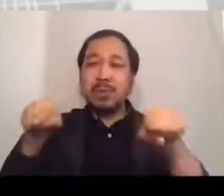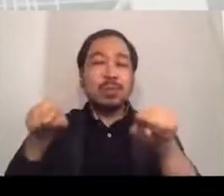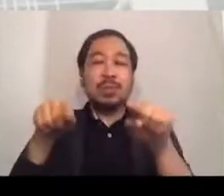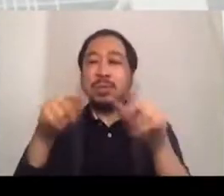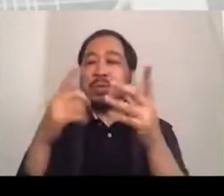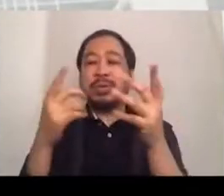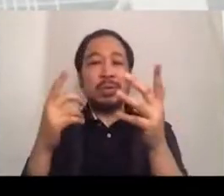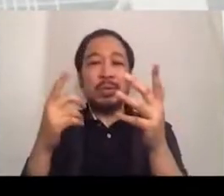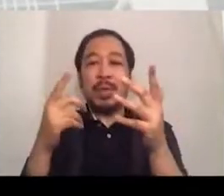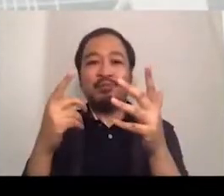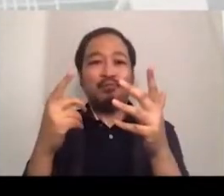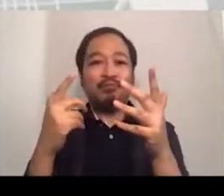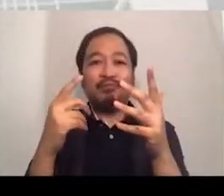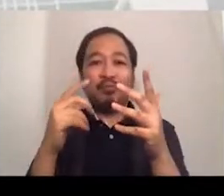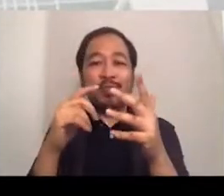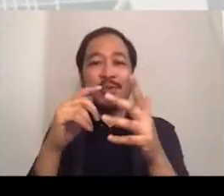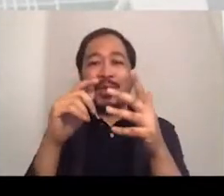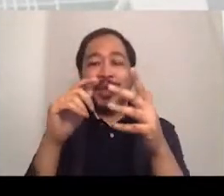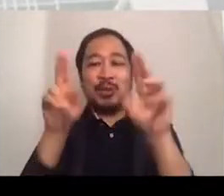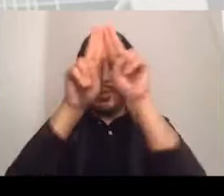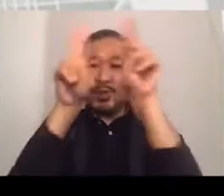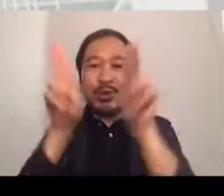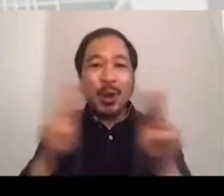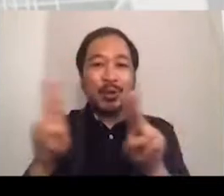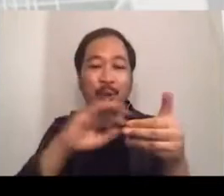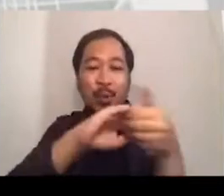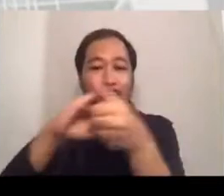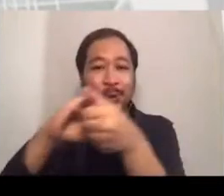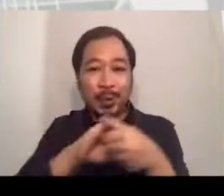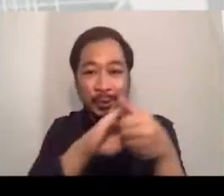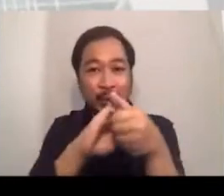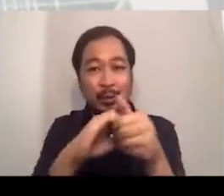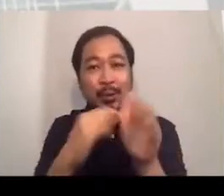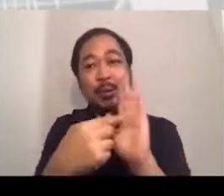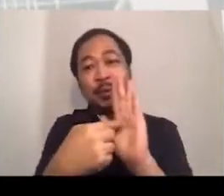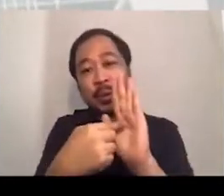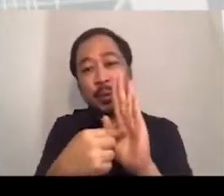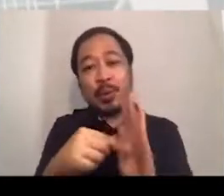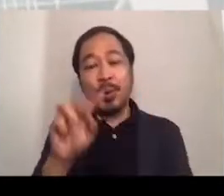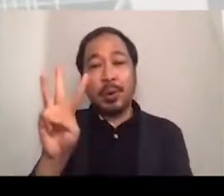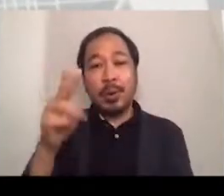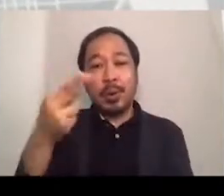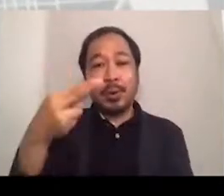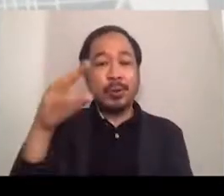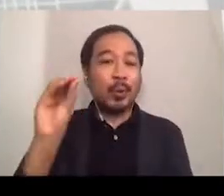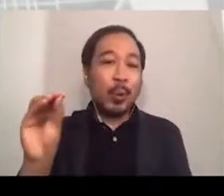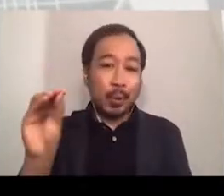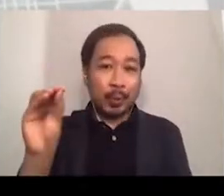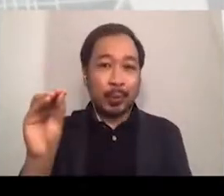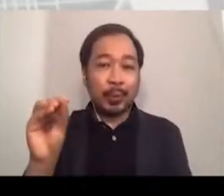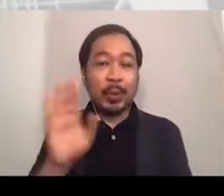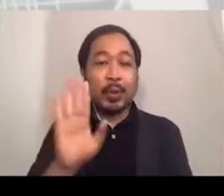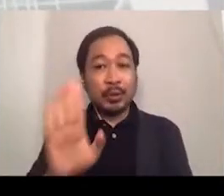His current projects include planning and building inclusive and resilient smart cities in Southeast Asia and elsewhere,